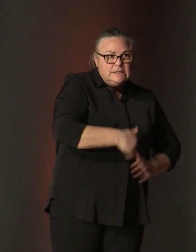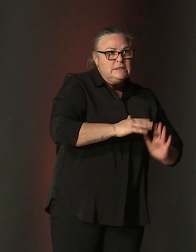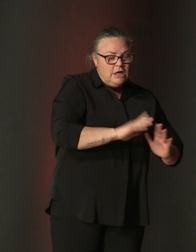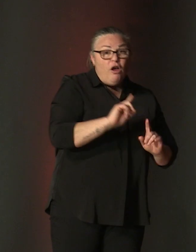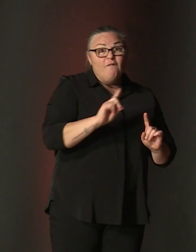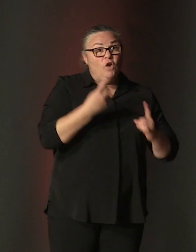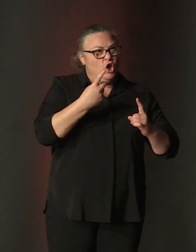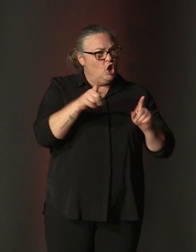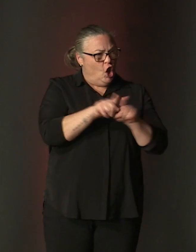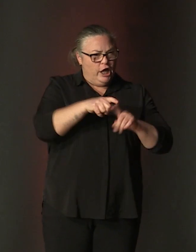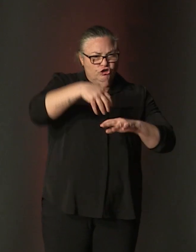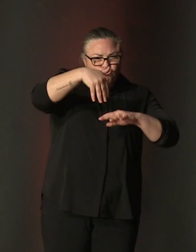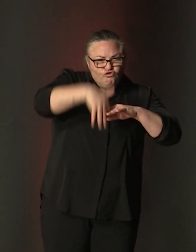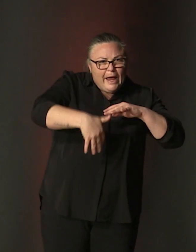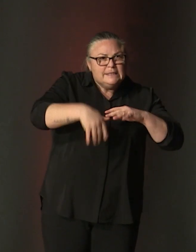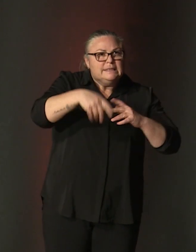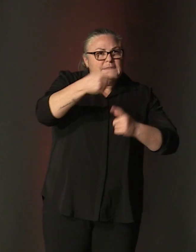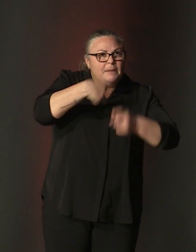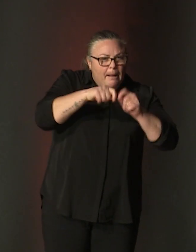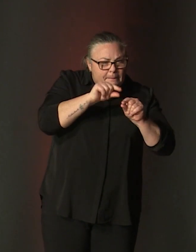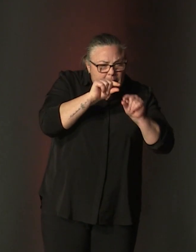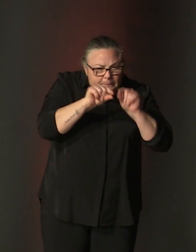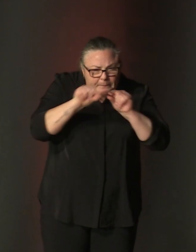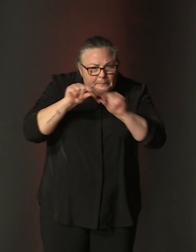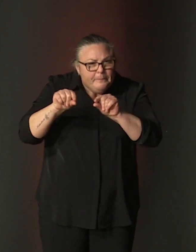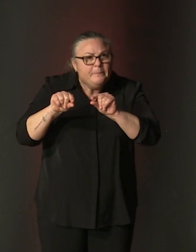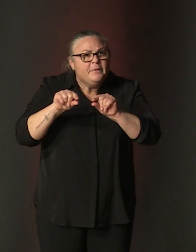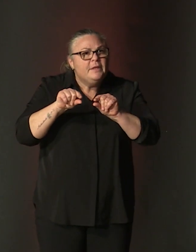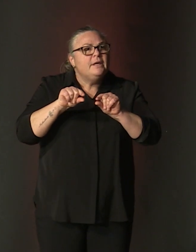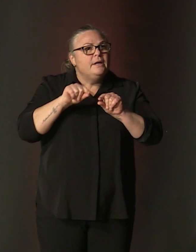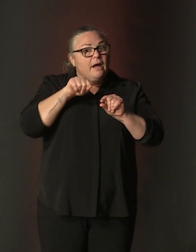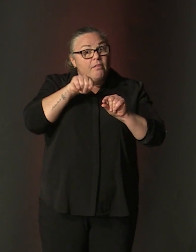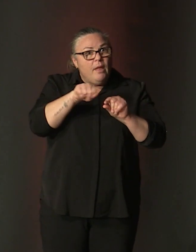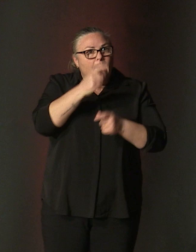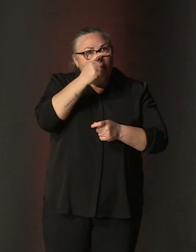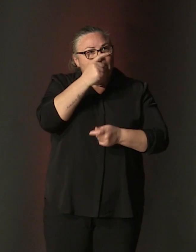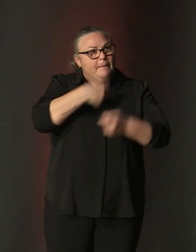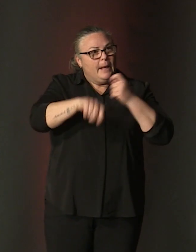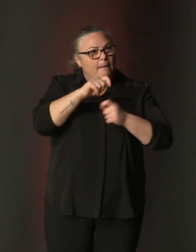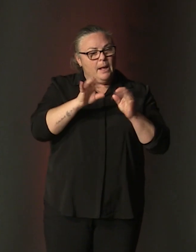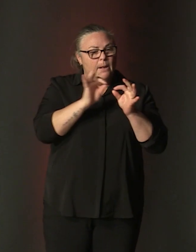Those particles are then transferred into a bioreactor. That's where we add the enzymes